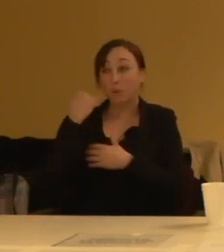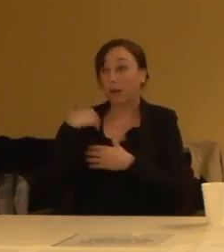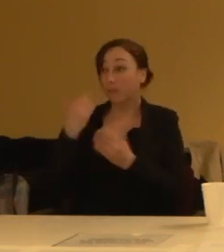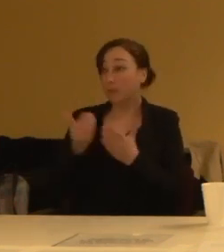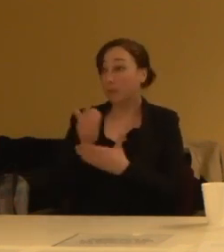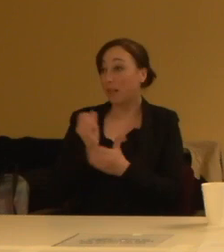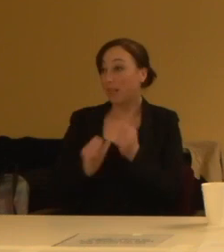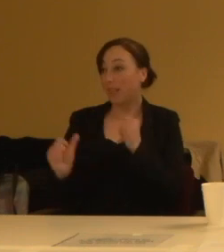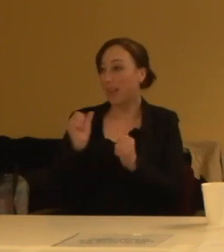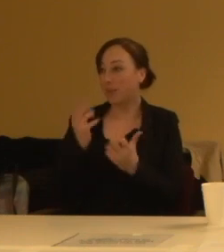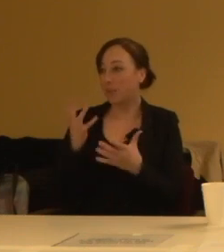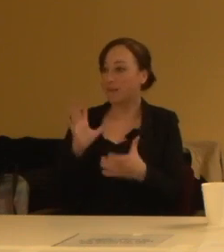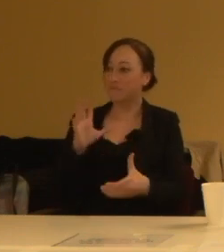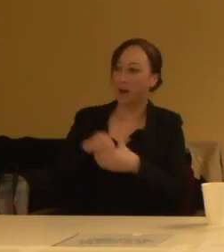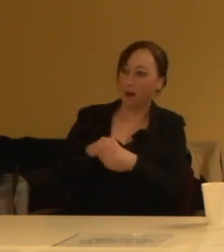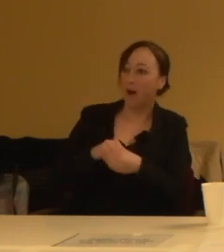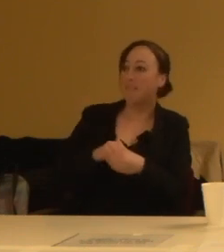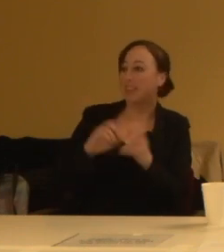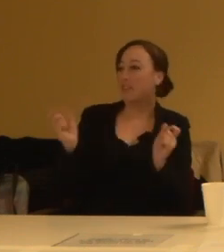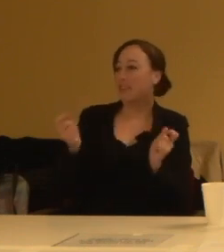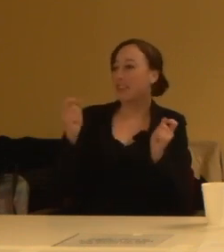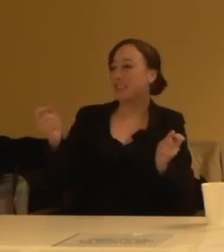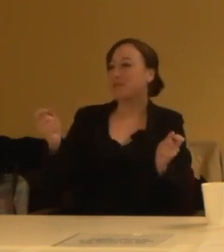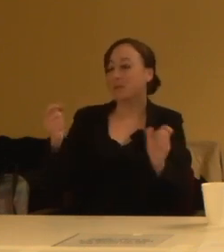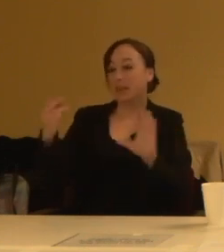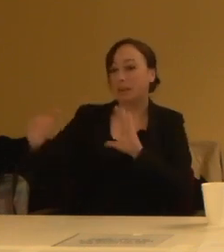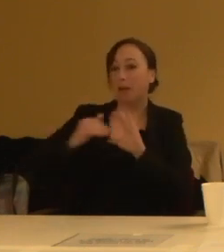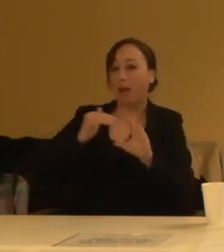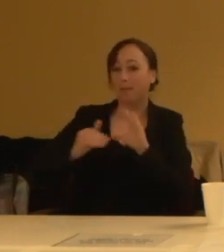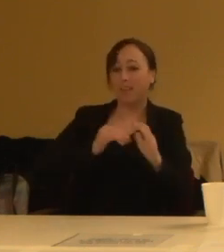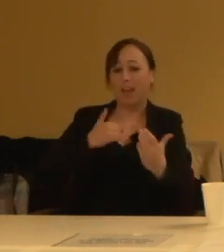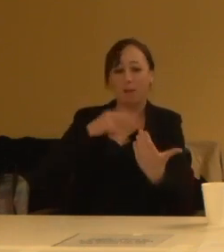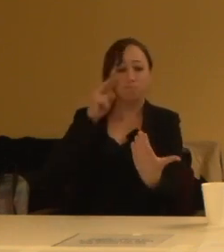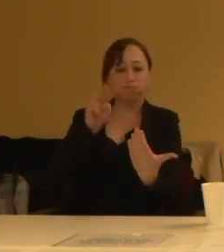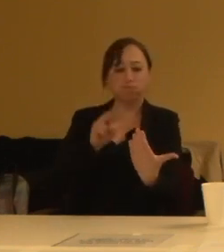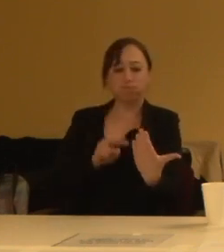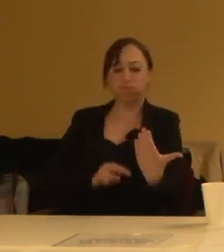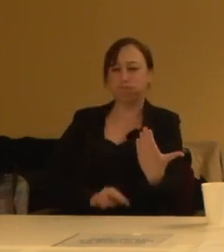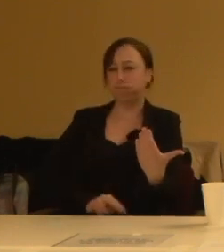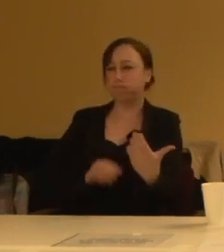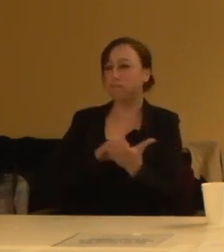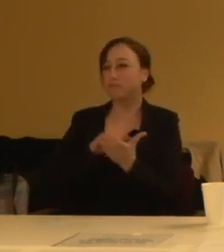be considered for the festival, email them to me. I read them all the time. Yeah.